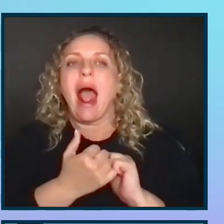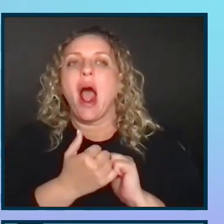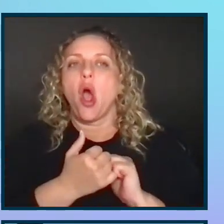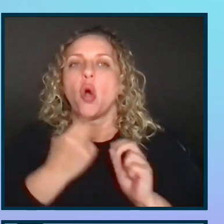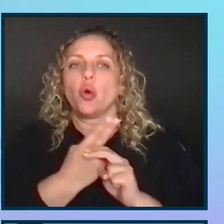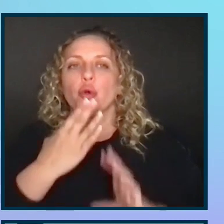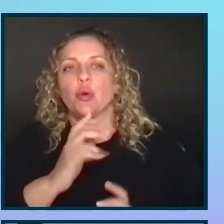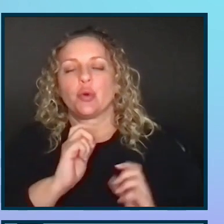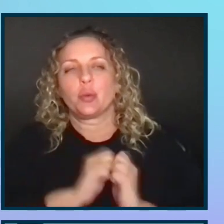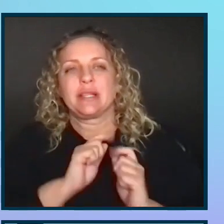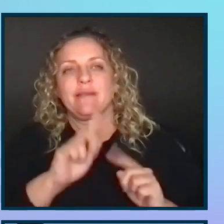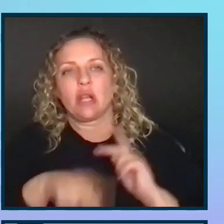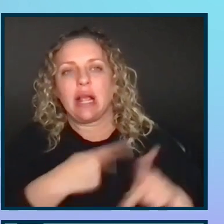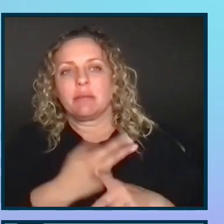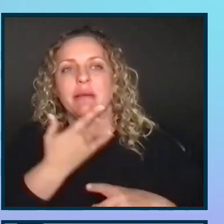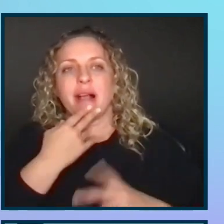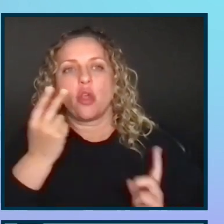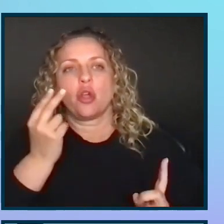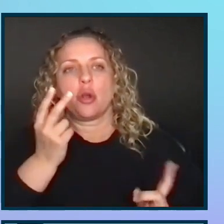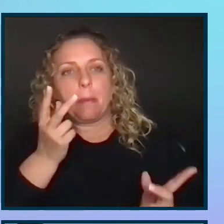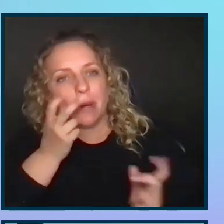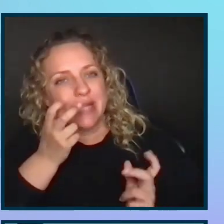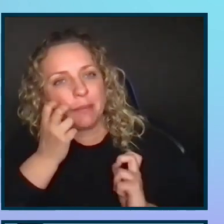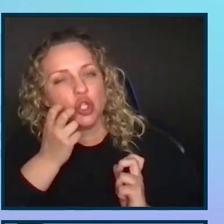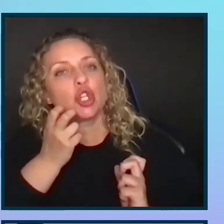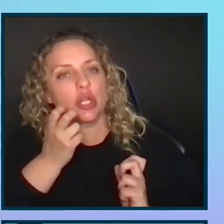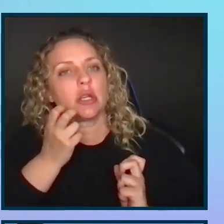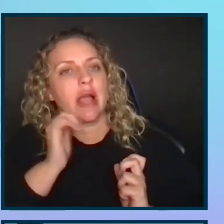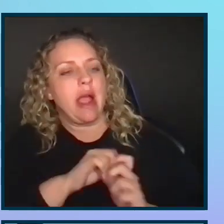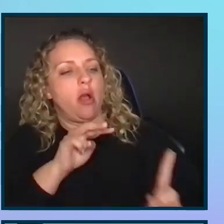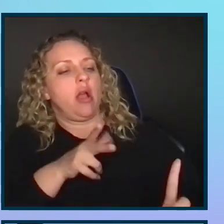with different types of color perception would perceive that color and practice to see